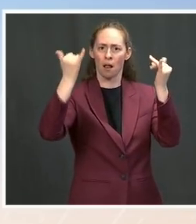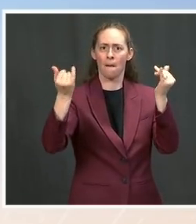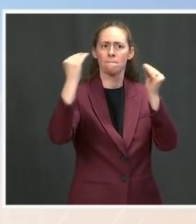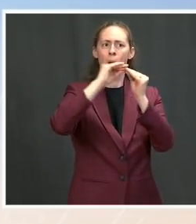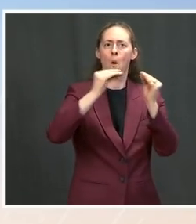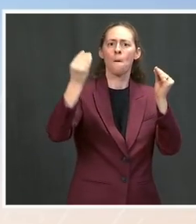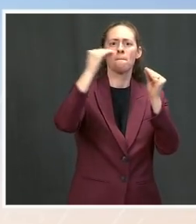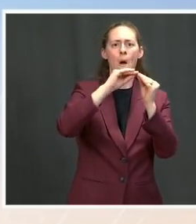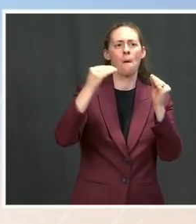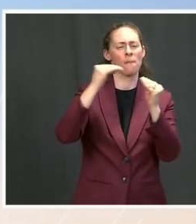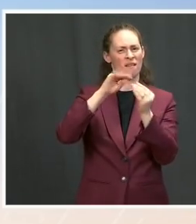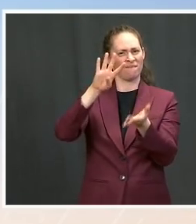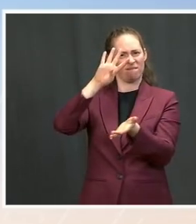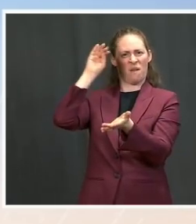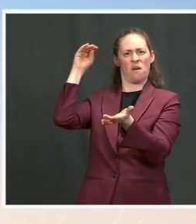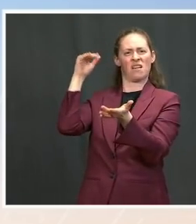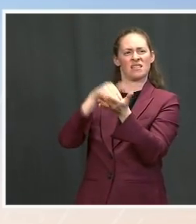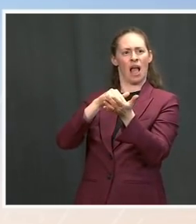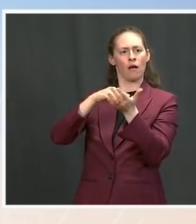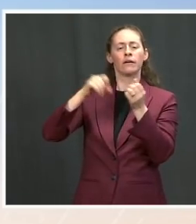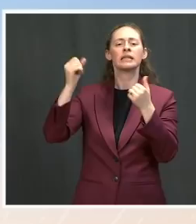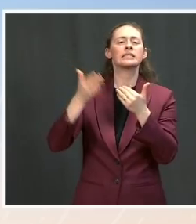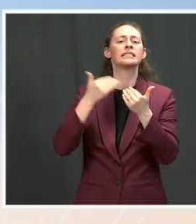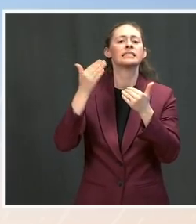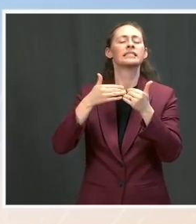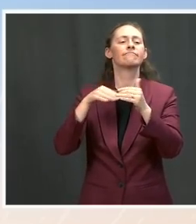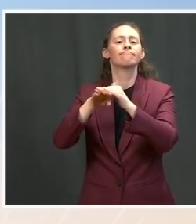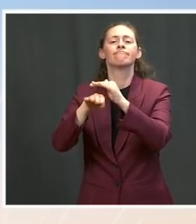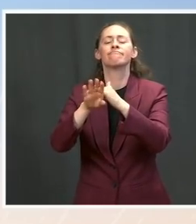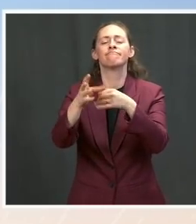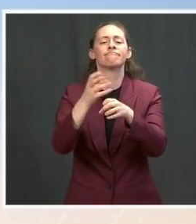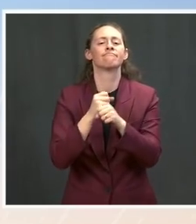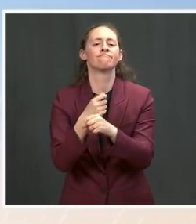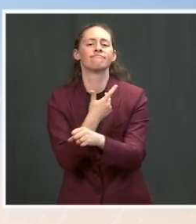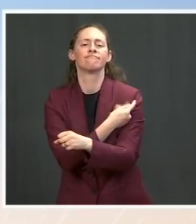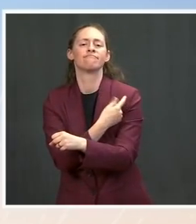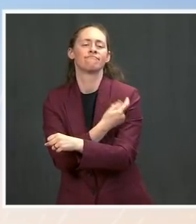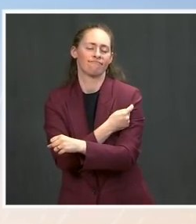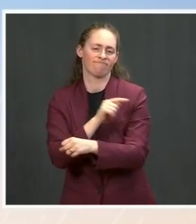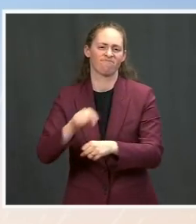We're partnering with local primary care physicians, in part because, through our data,